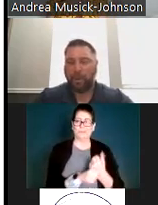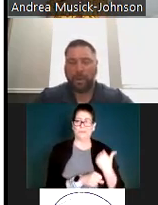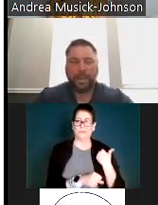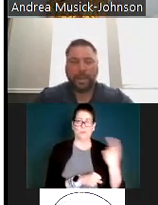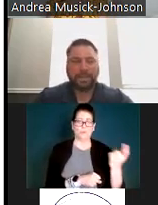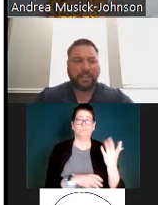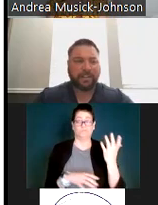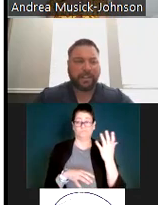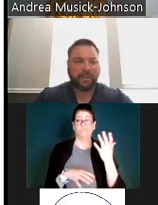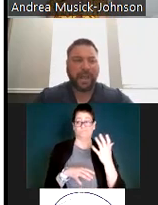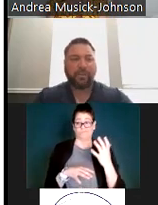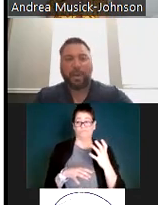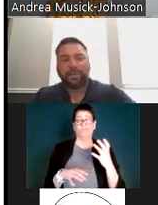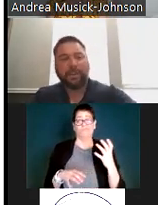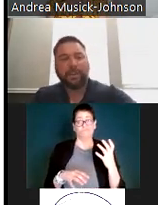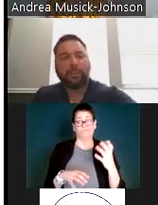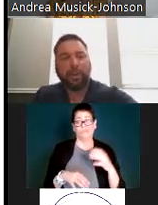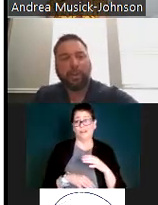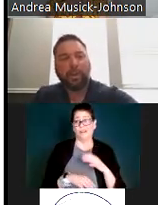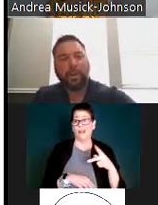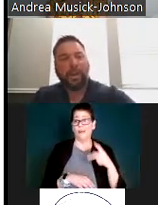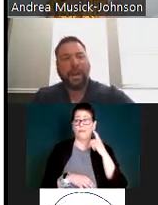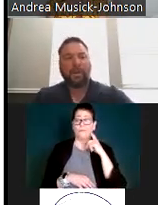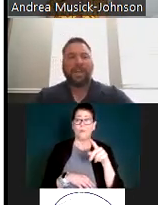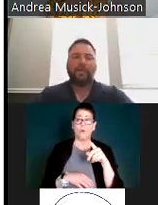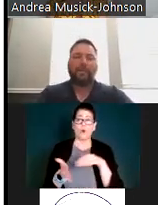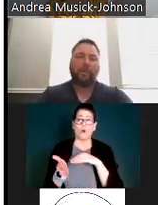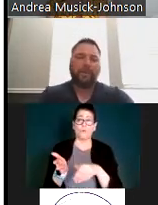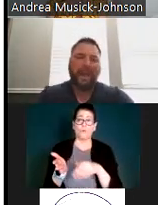His initial sentence was life with possibility of parole. And when he came up for parole this